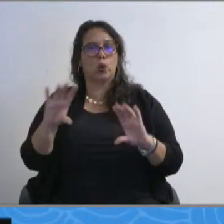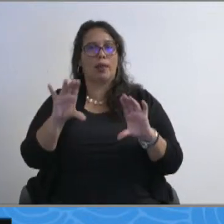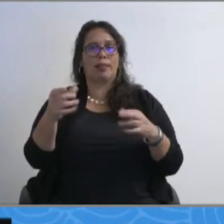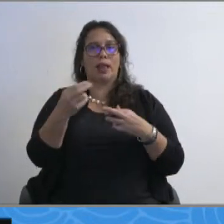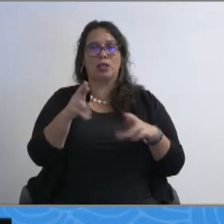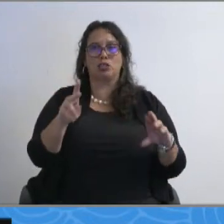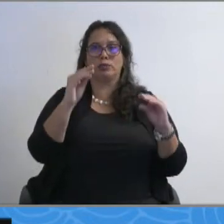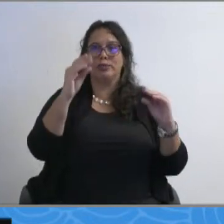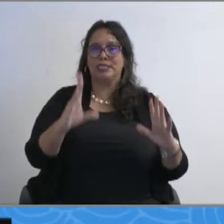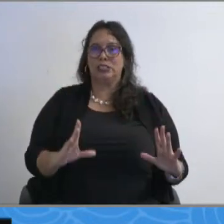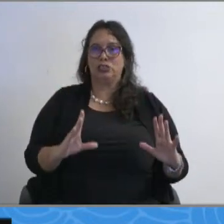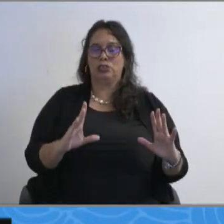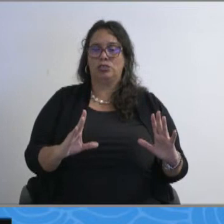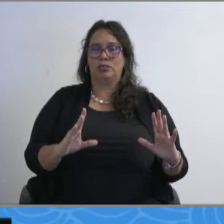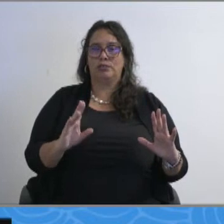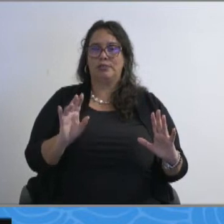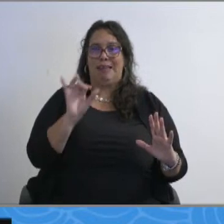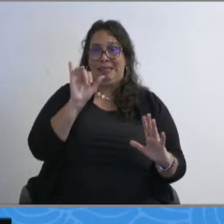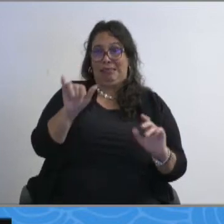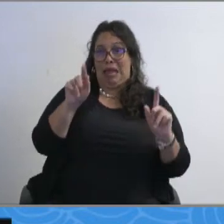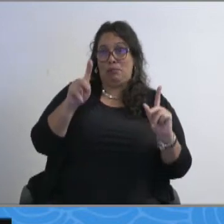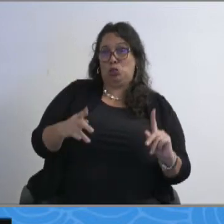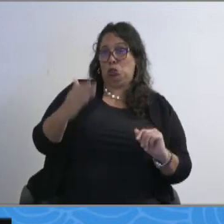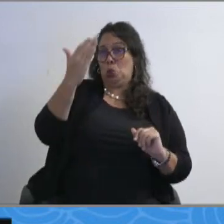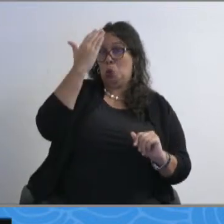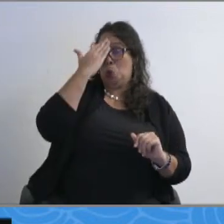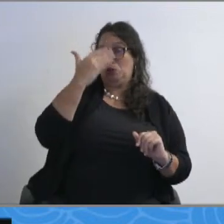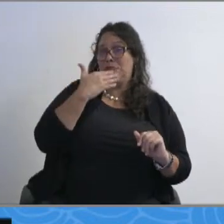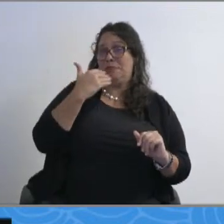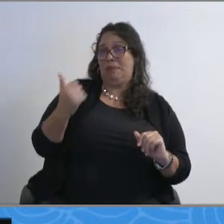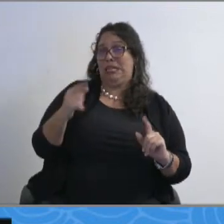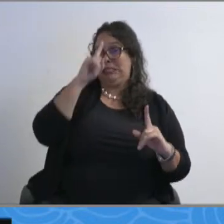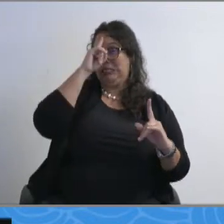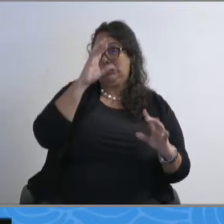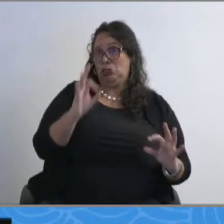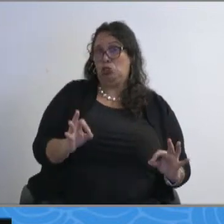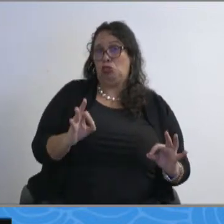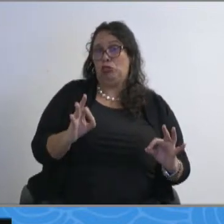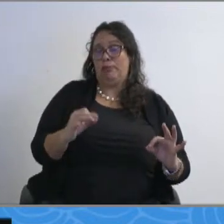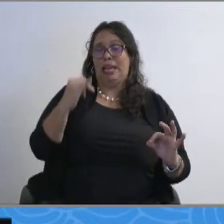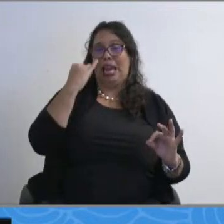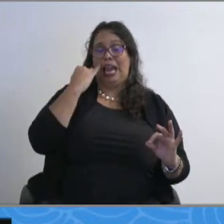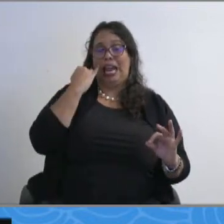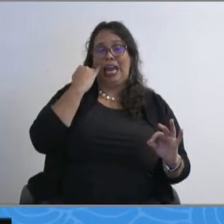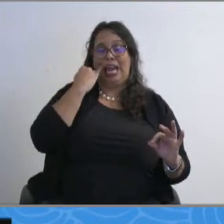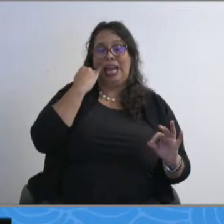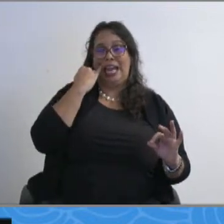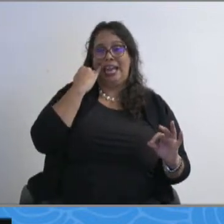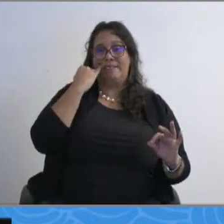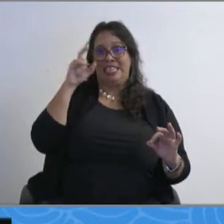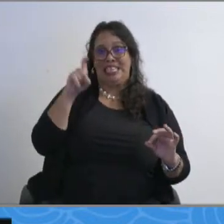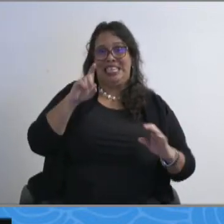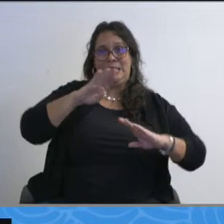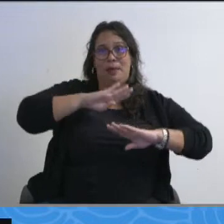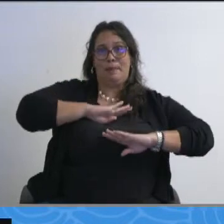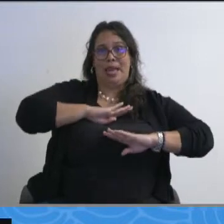at the school site to determine if their need can be met in the classroom,